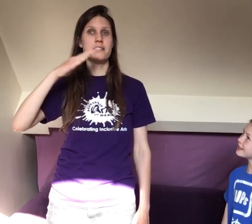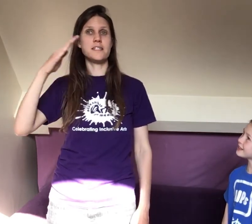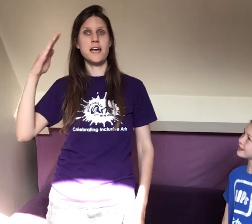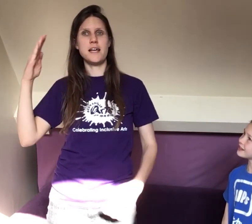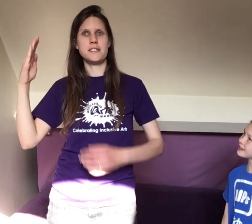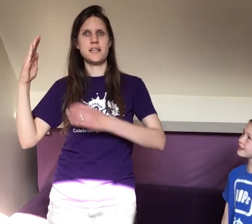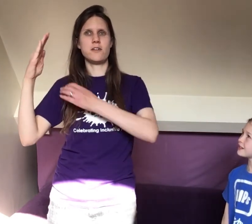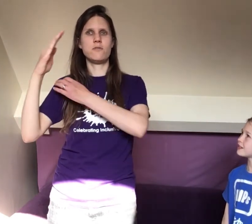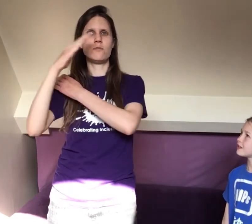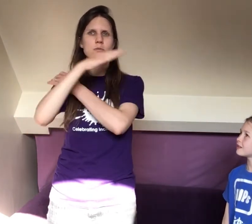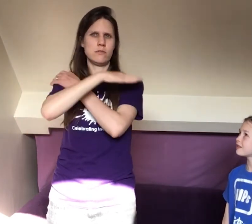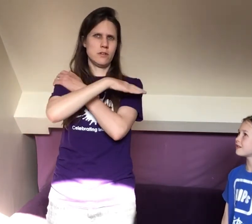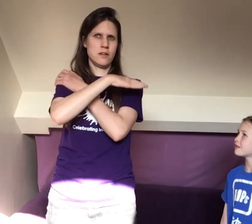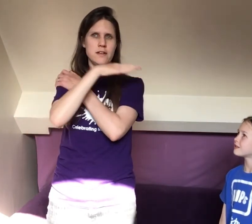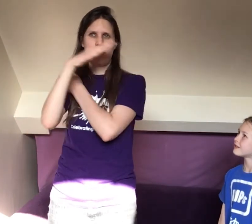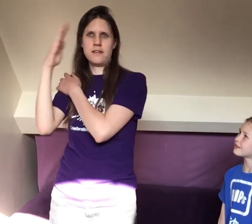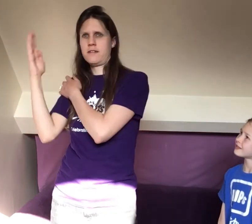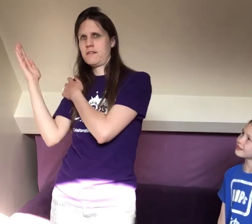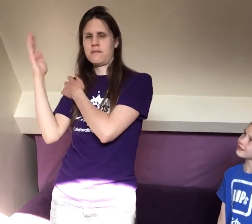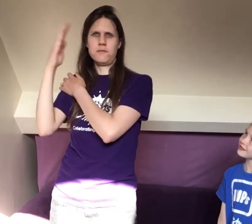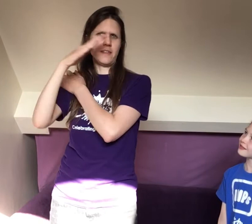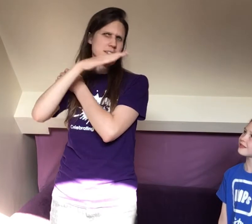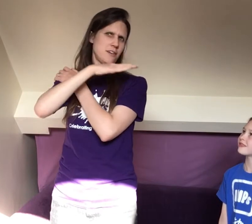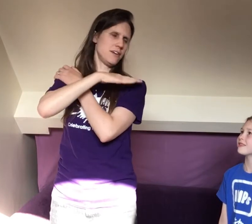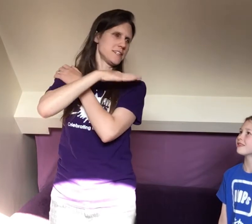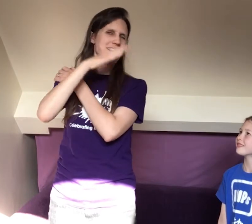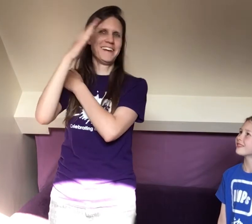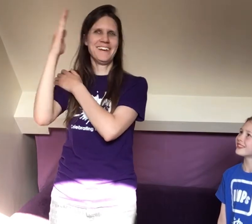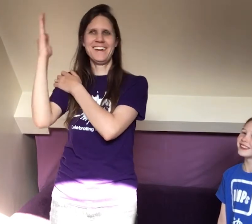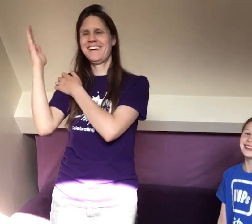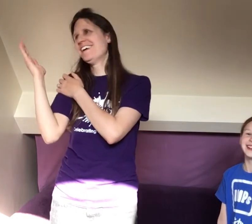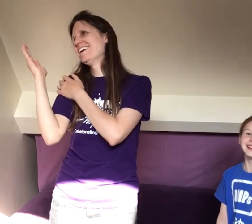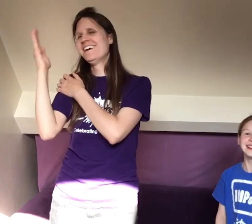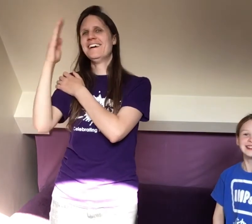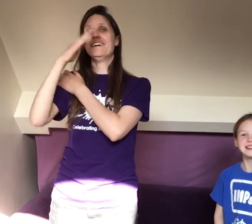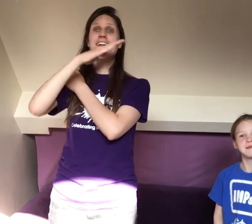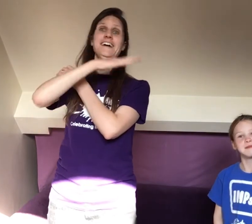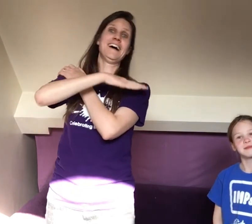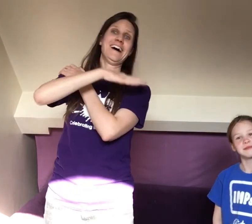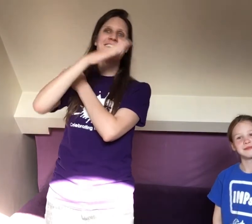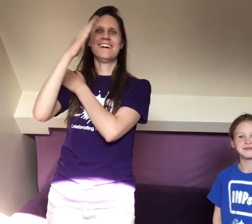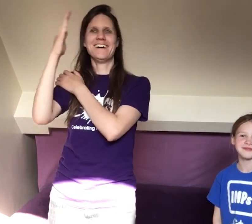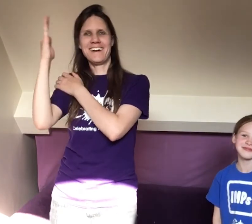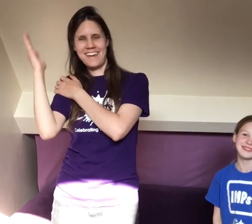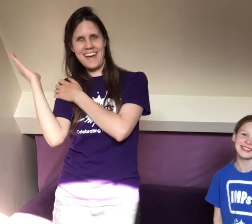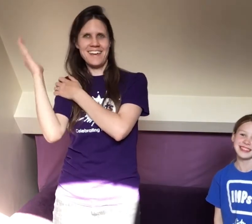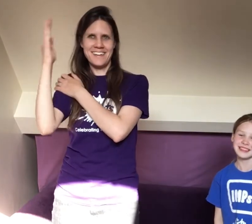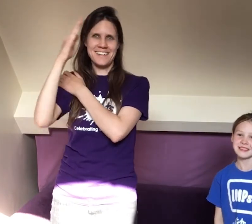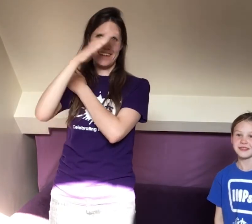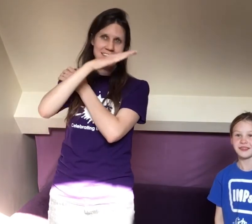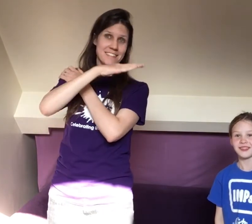The teddy… Ooo!... Ooo that’s hard! Arrghhh! OK!